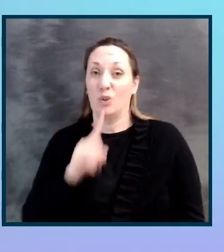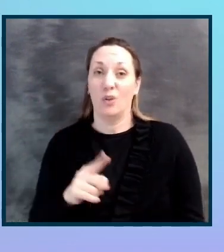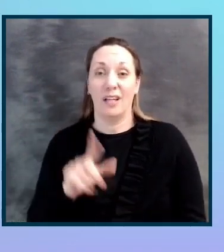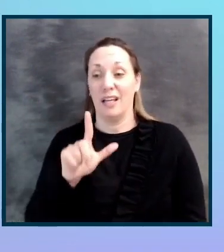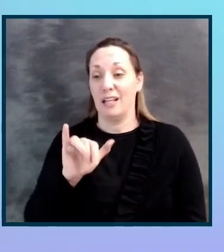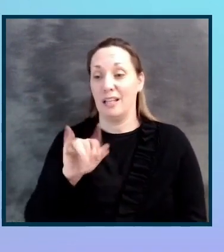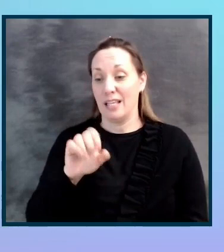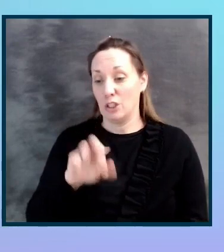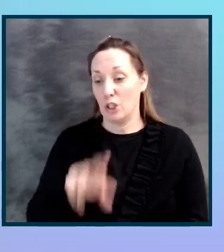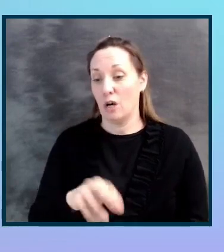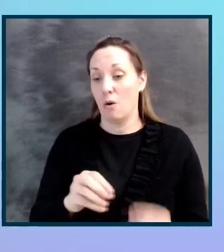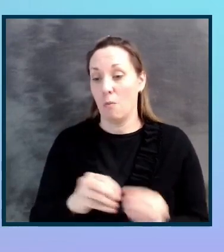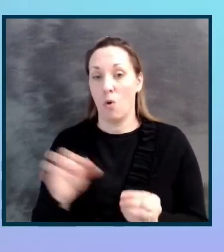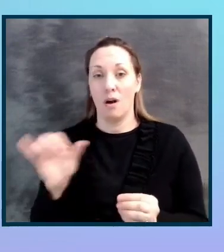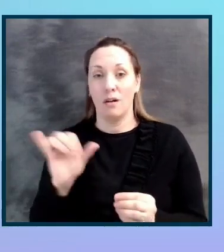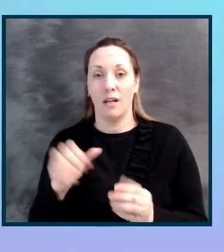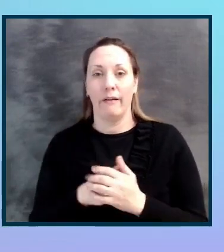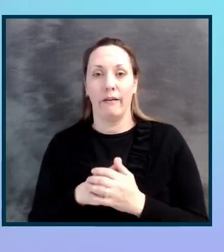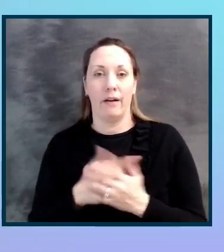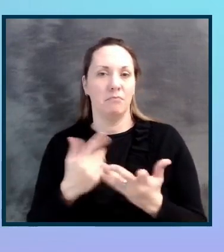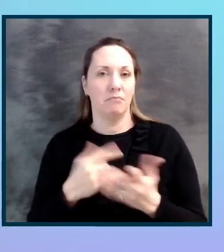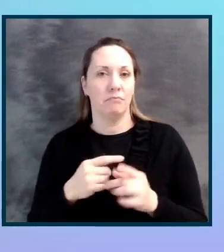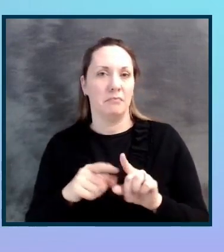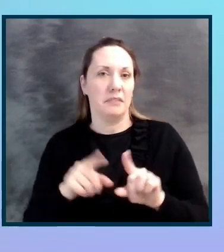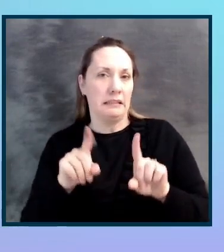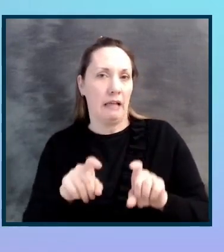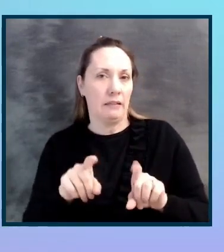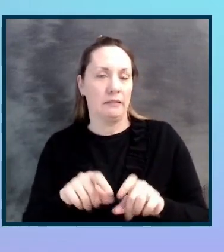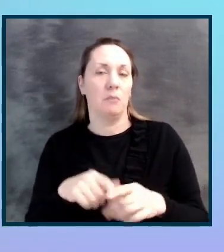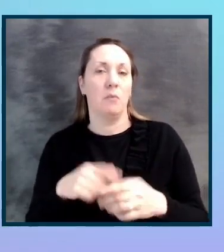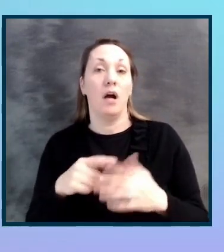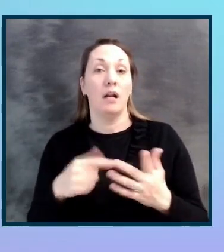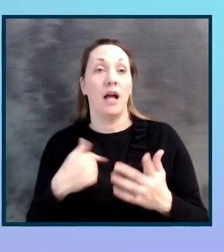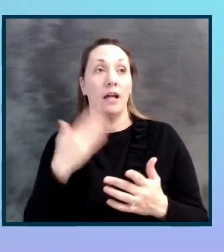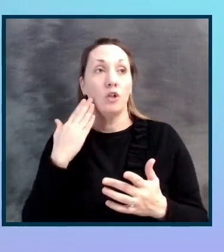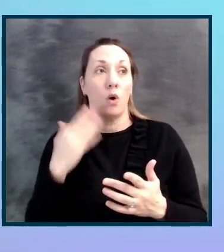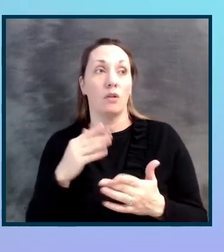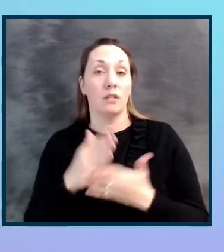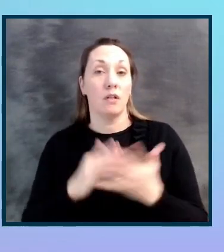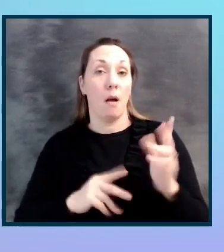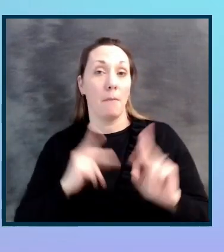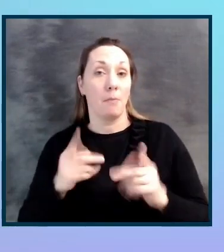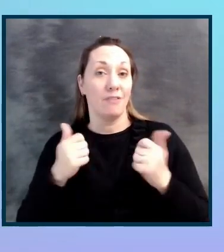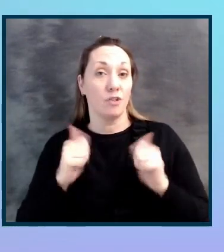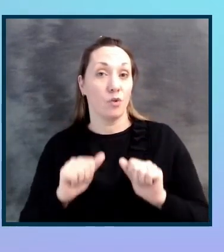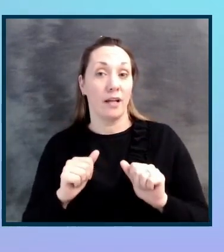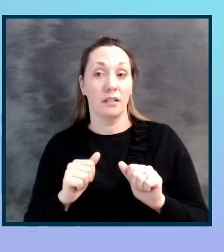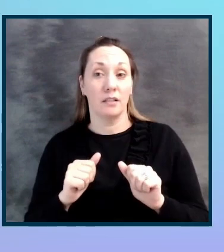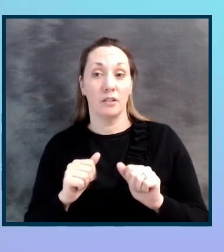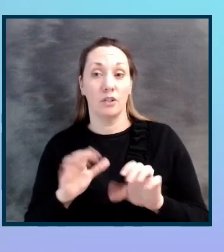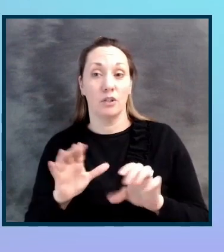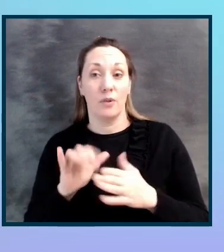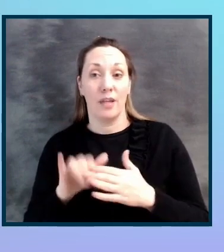or they're more like unit testing, things like that. But I do know that there are some people that have attempted to do them, but I haven't done the research enough